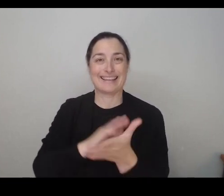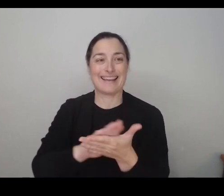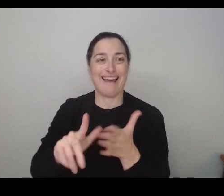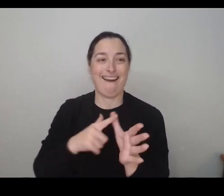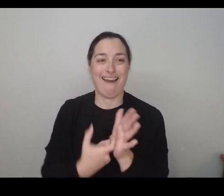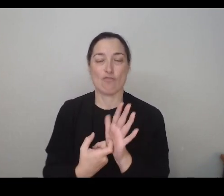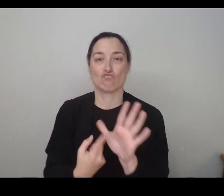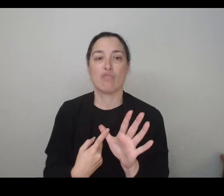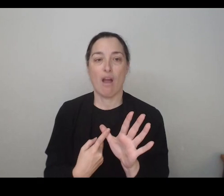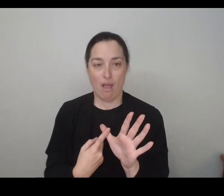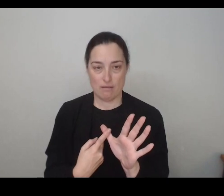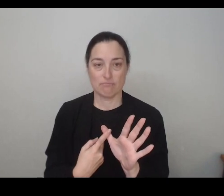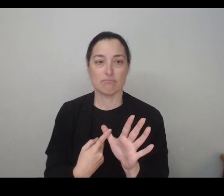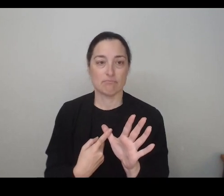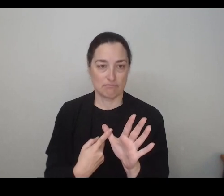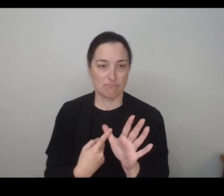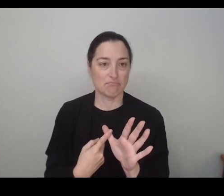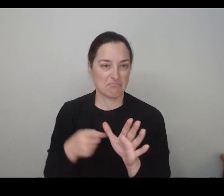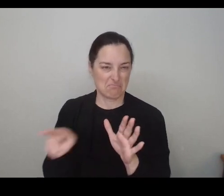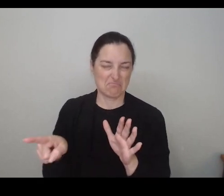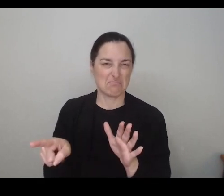at the Venice Biennale in 2022.